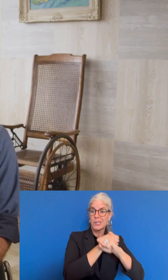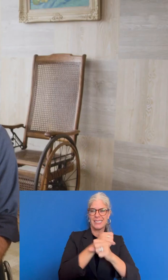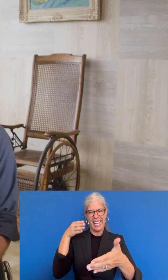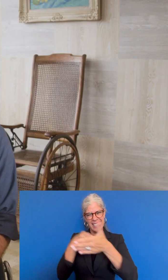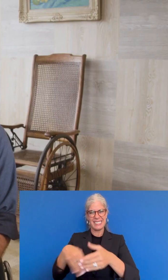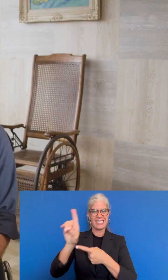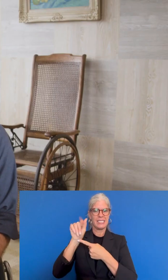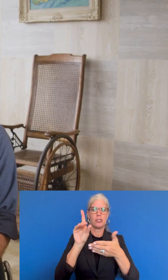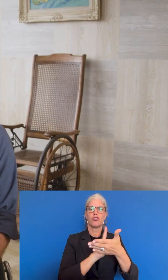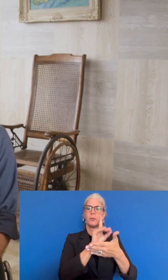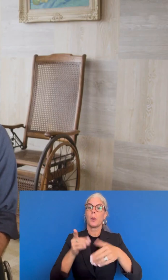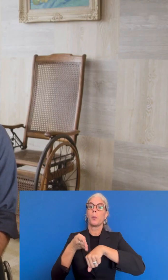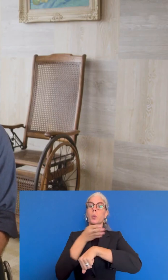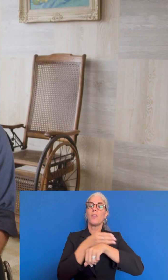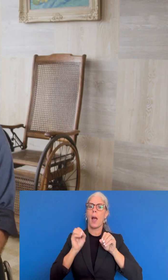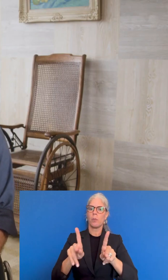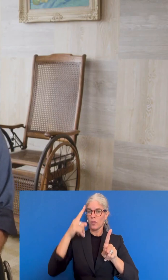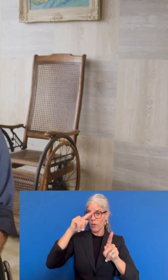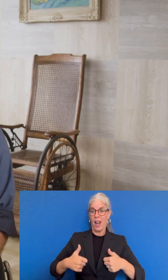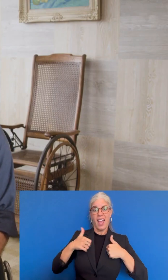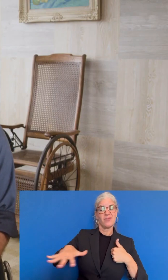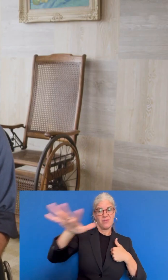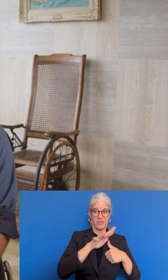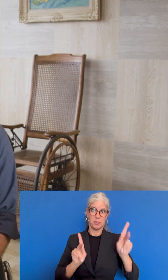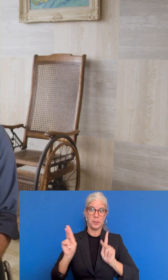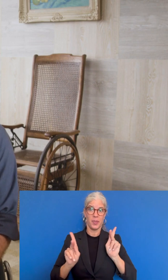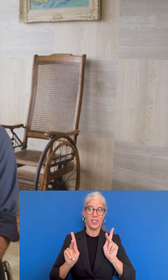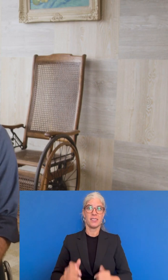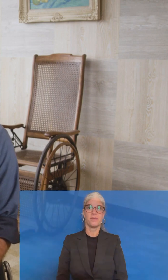disability discrimination, improving opportunities and lives for everyone.